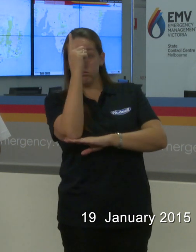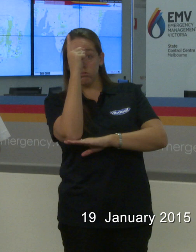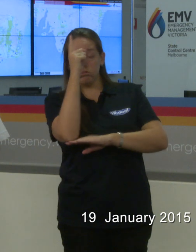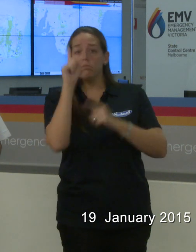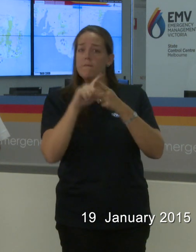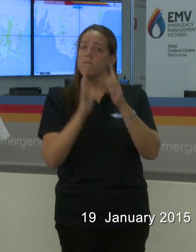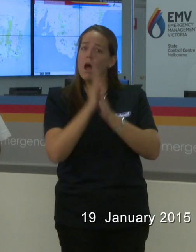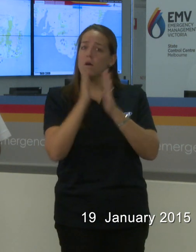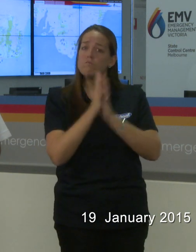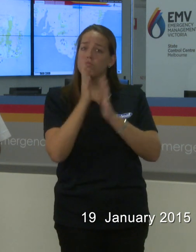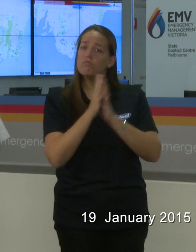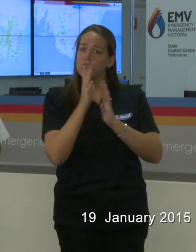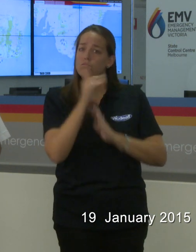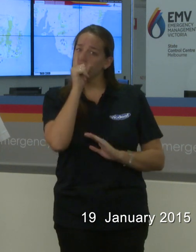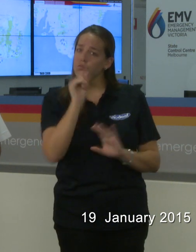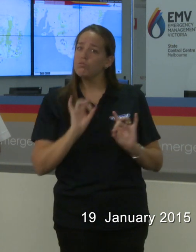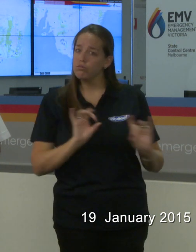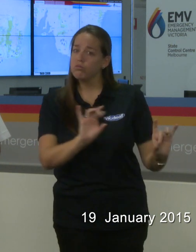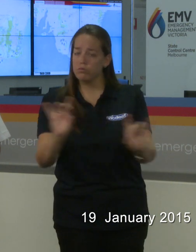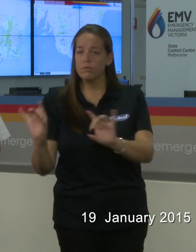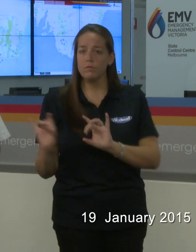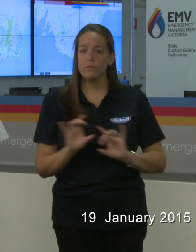so just be aware that, but we certainly not in the excessive areas